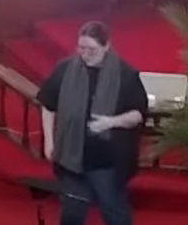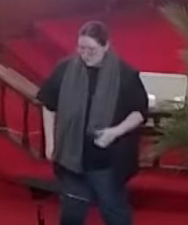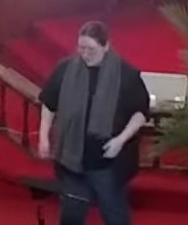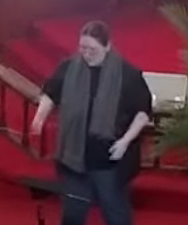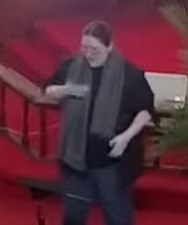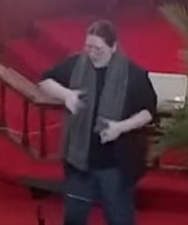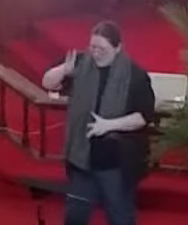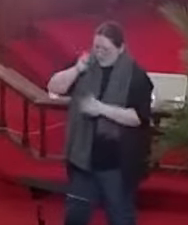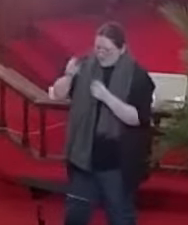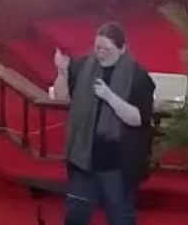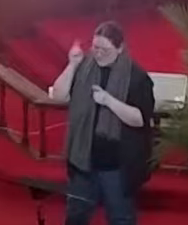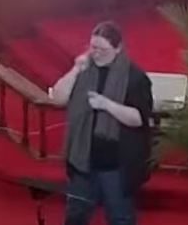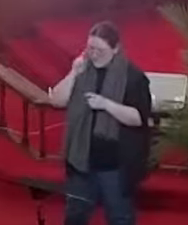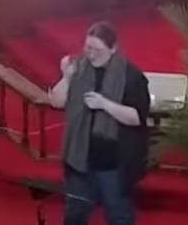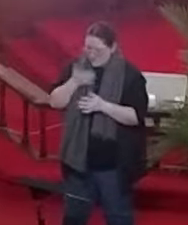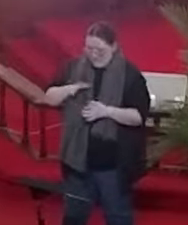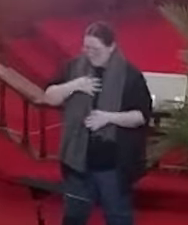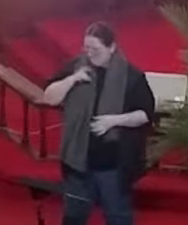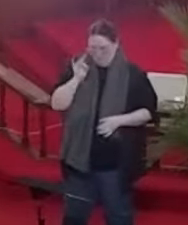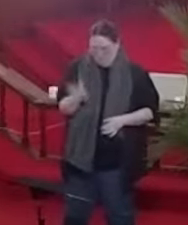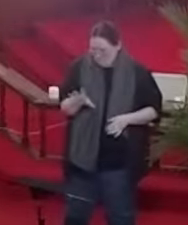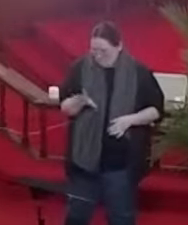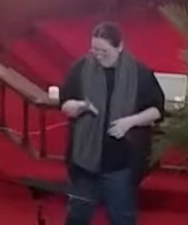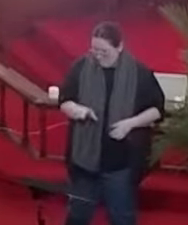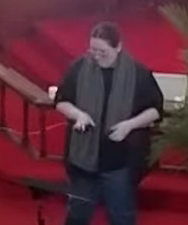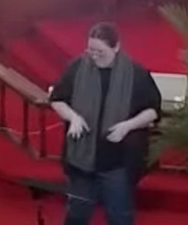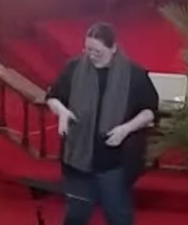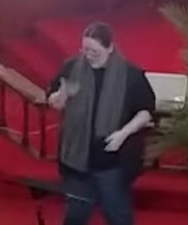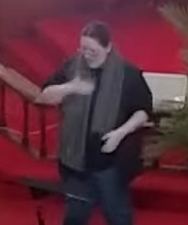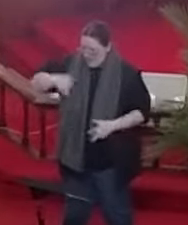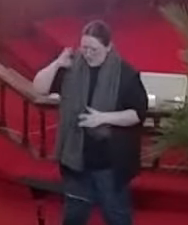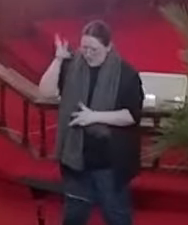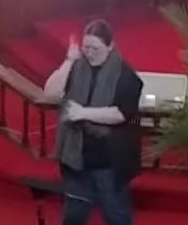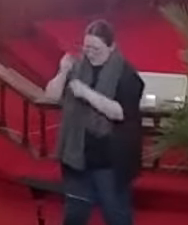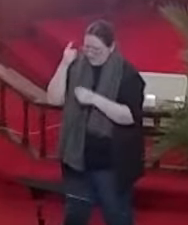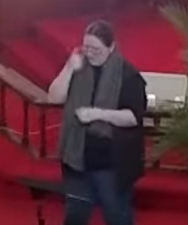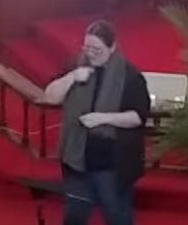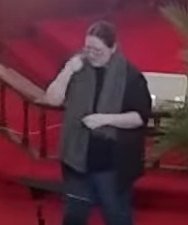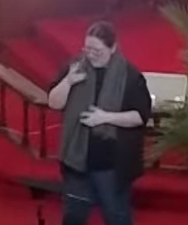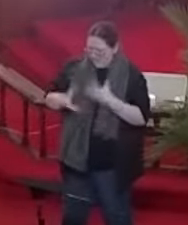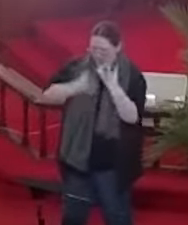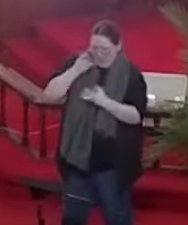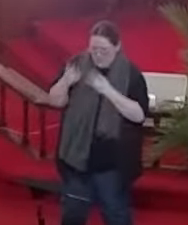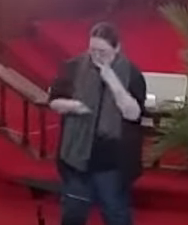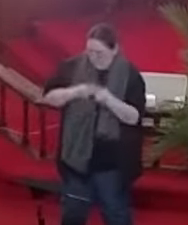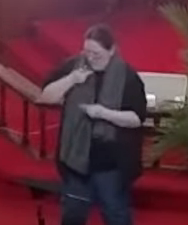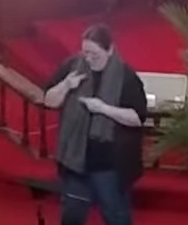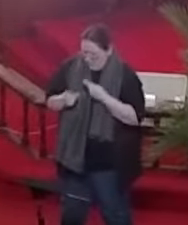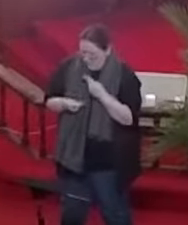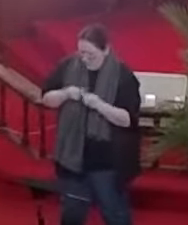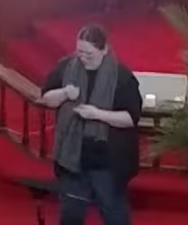And I heard sounds I did not like. I heard the faces of an angry mob.